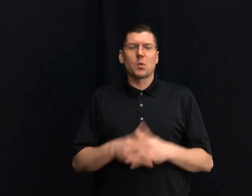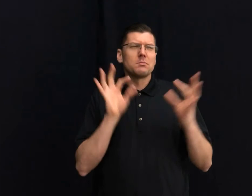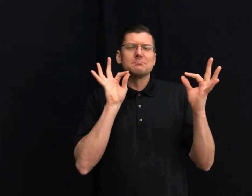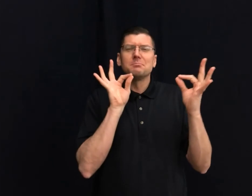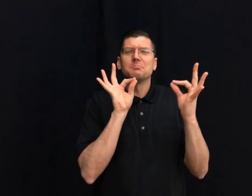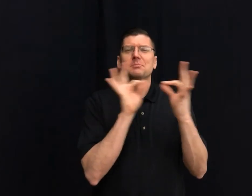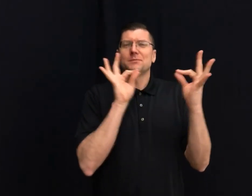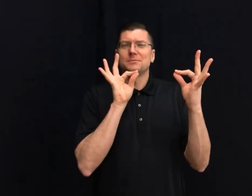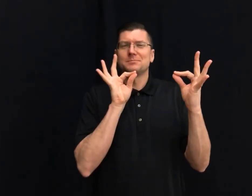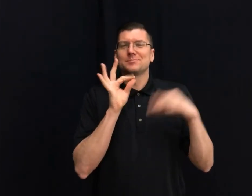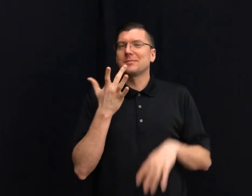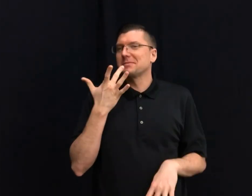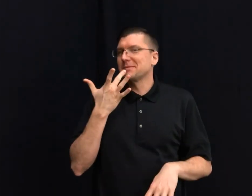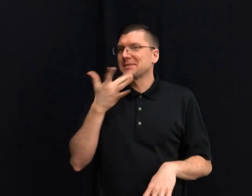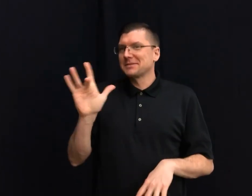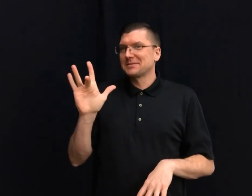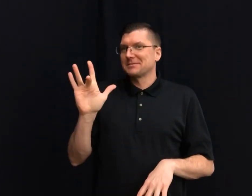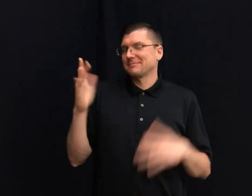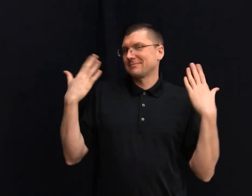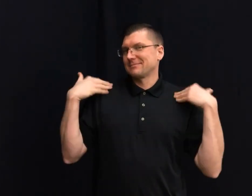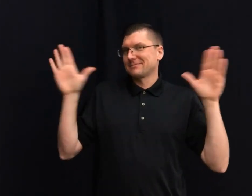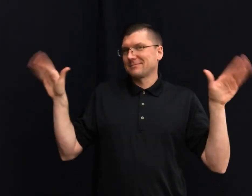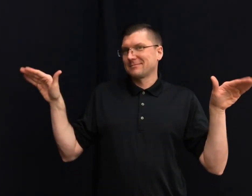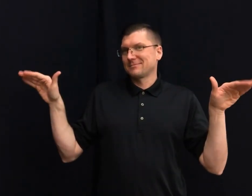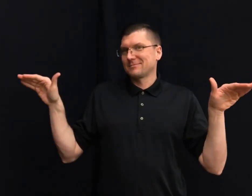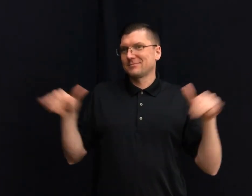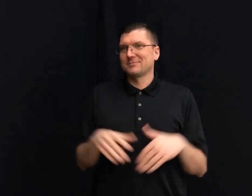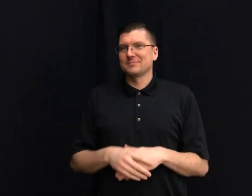( 12 )